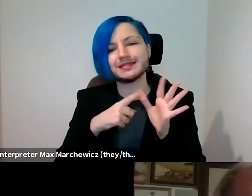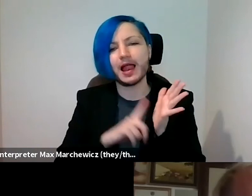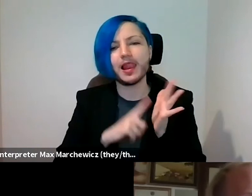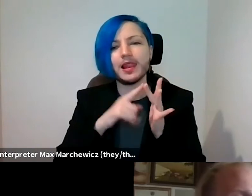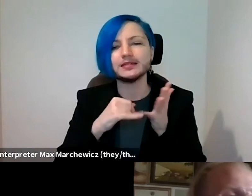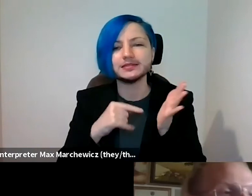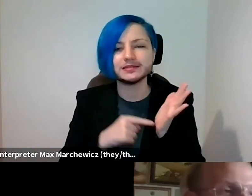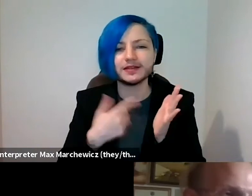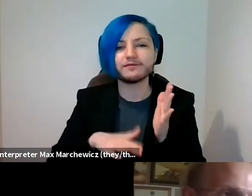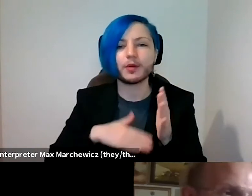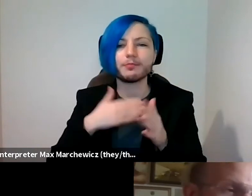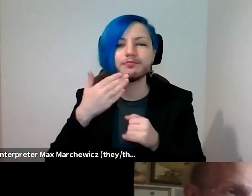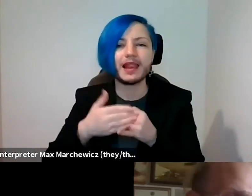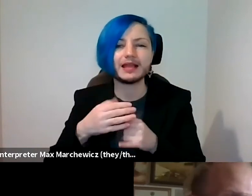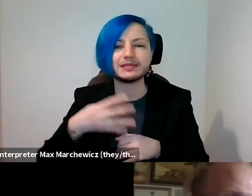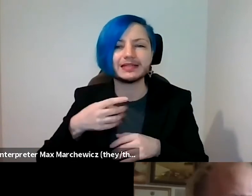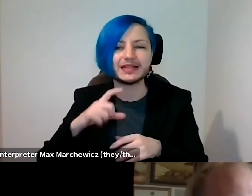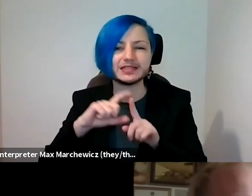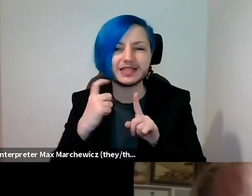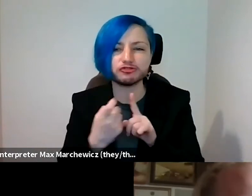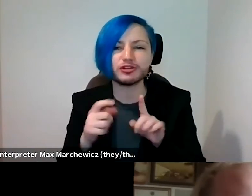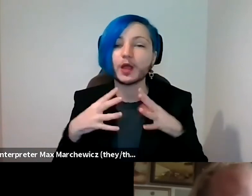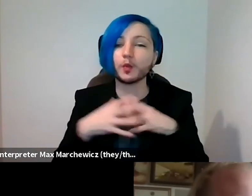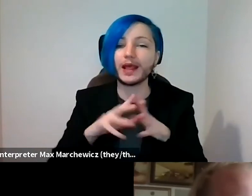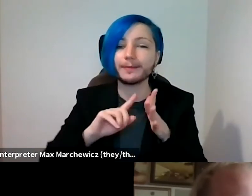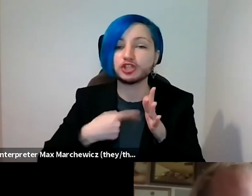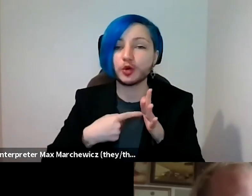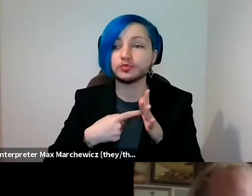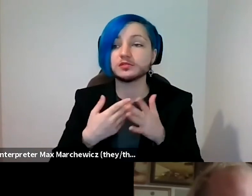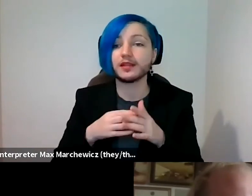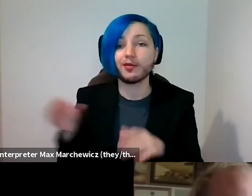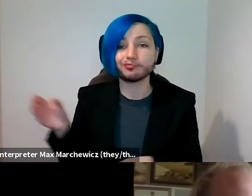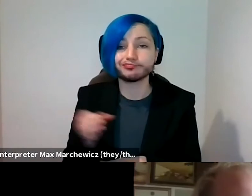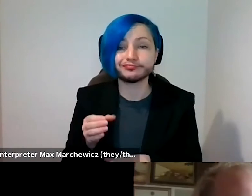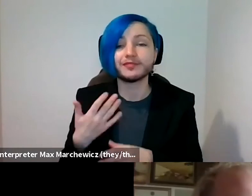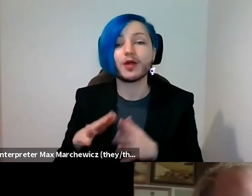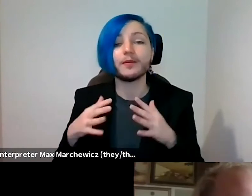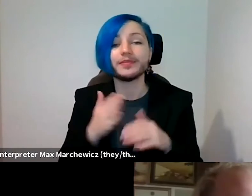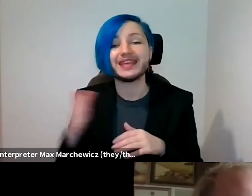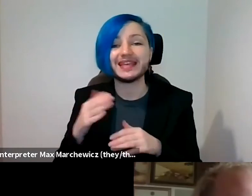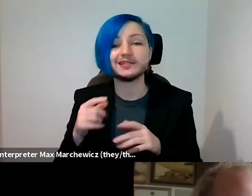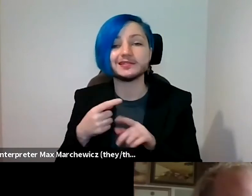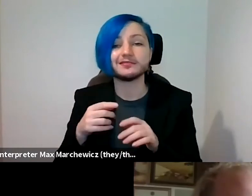such as William Jones, they were employed by the East India Company, and so basically they were doing